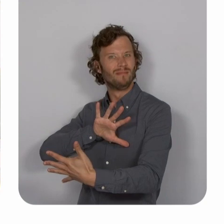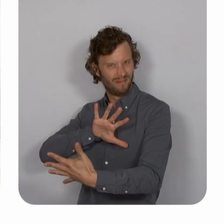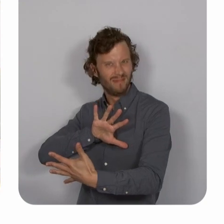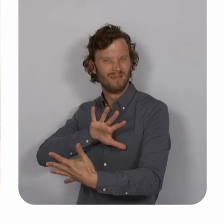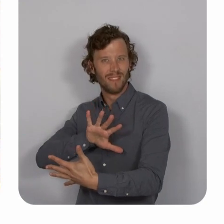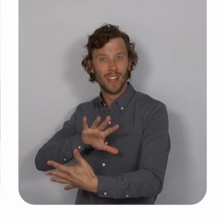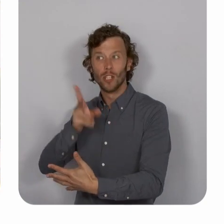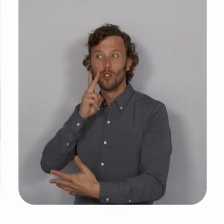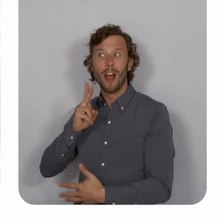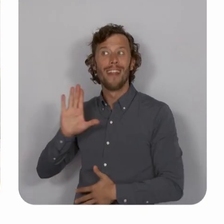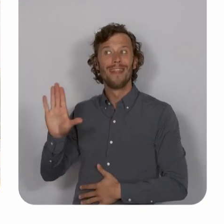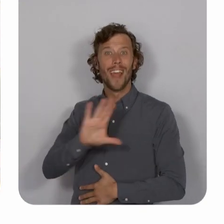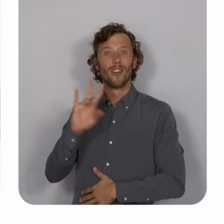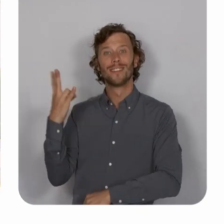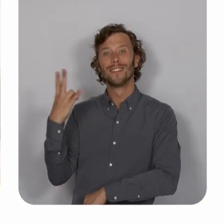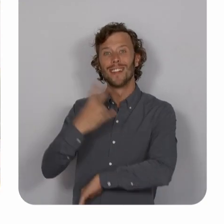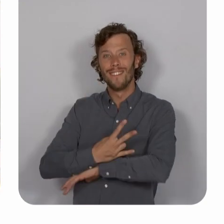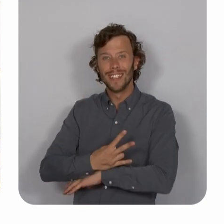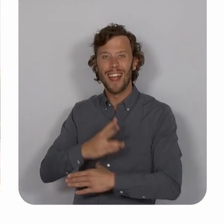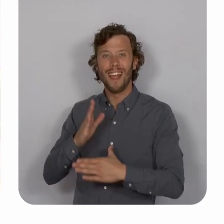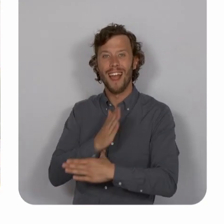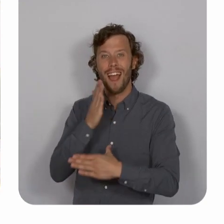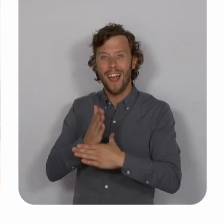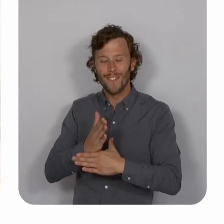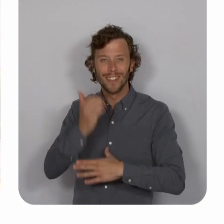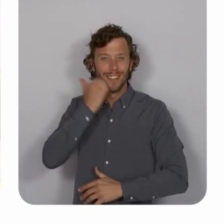daily active users by over 30%.